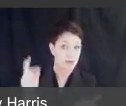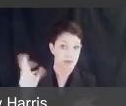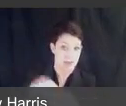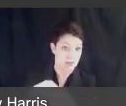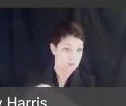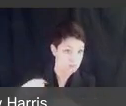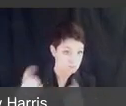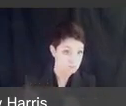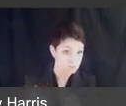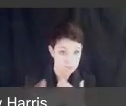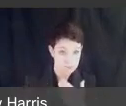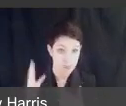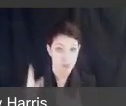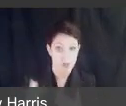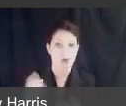[Commissioner Arkoosh] We actually made that request today.